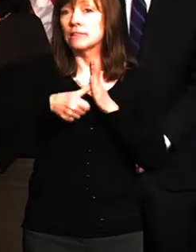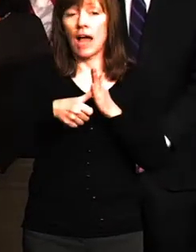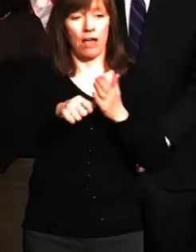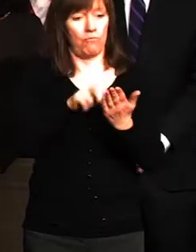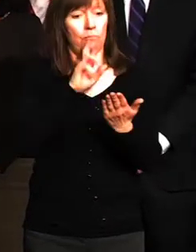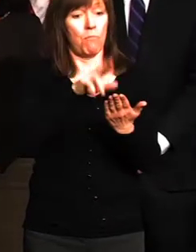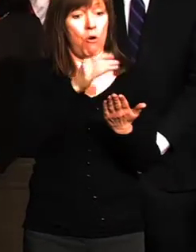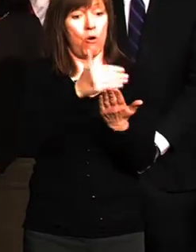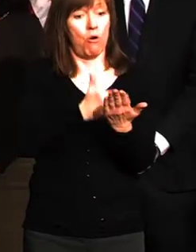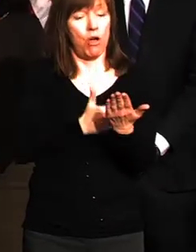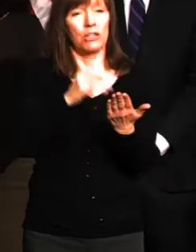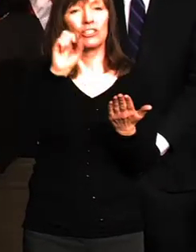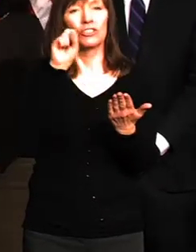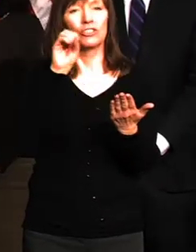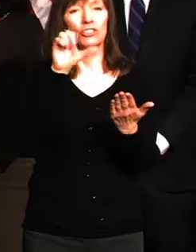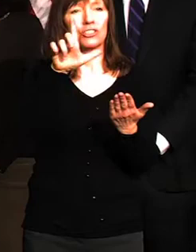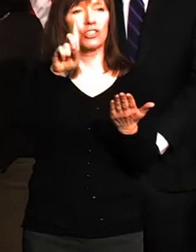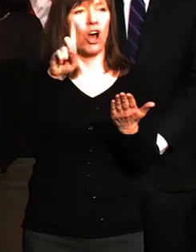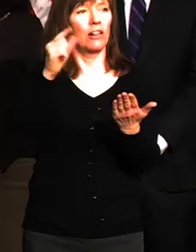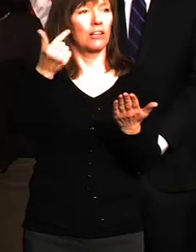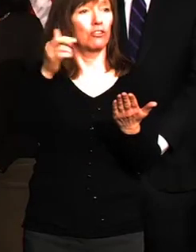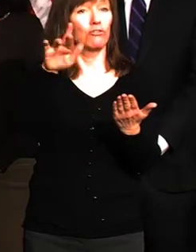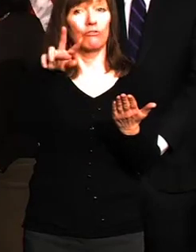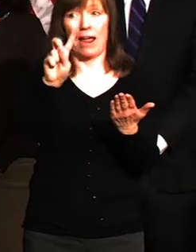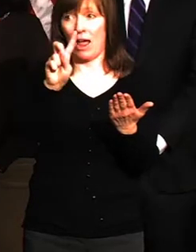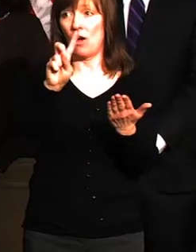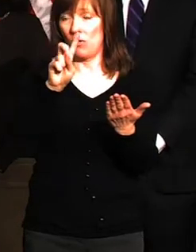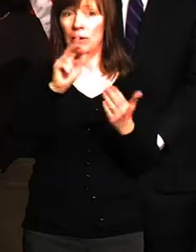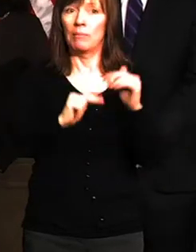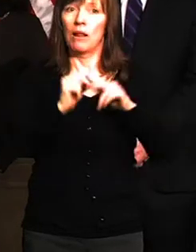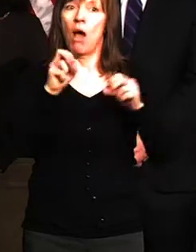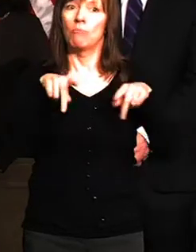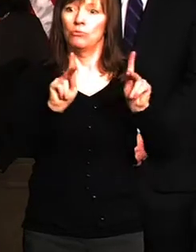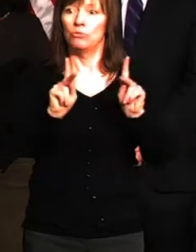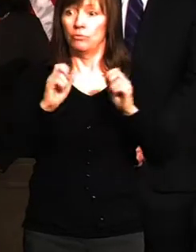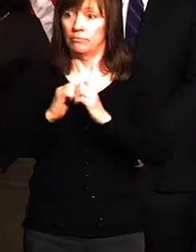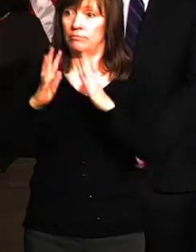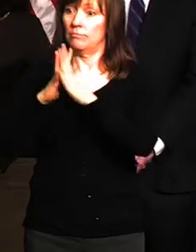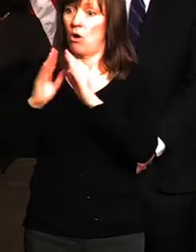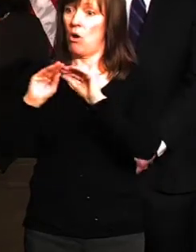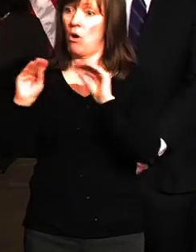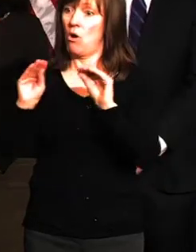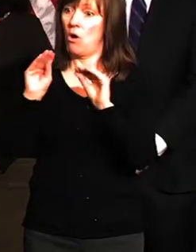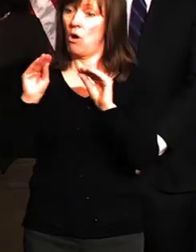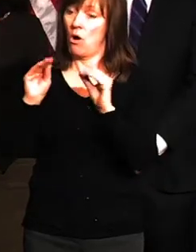Building Opportunity, preventing homelessness is cost effective. We will develop multiple